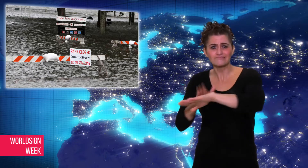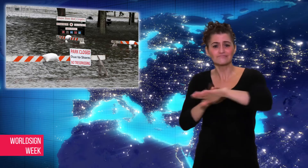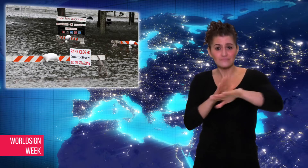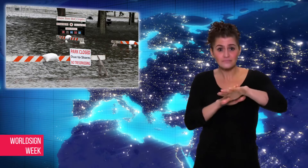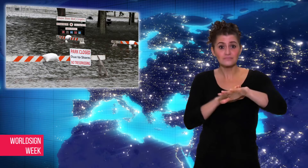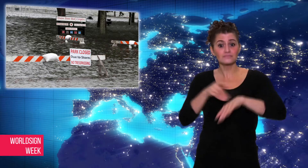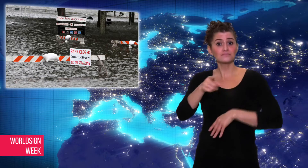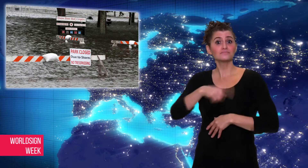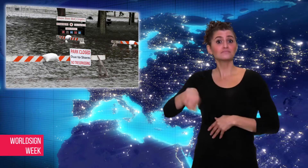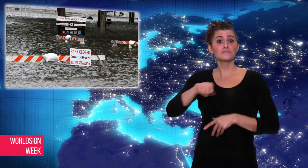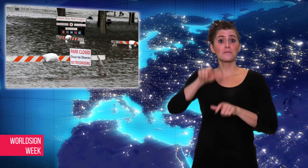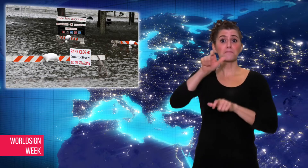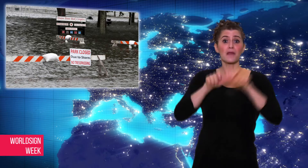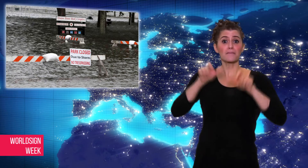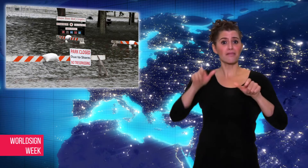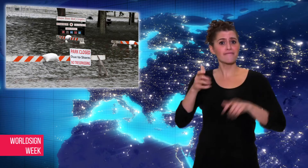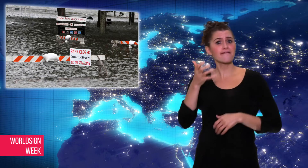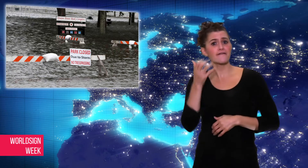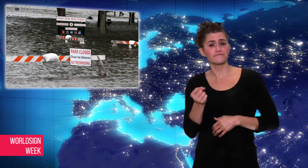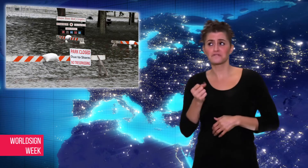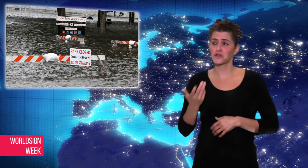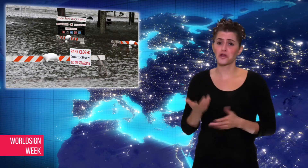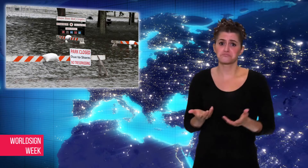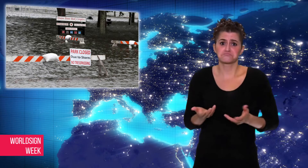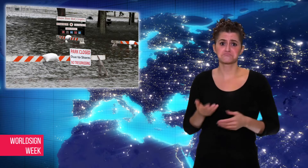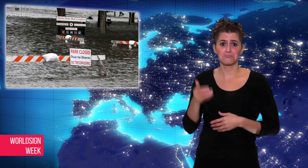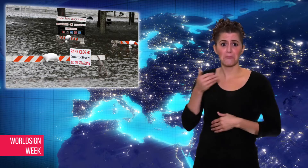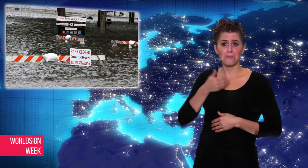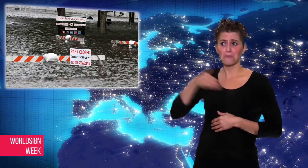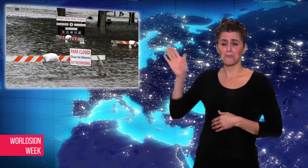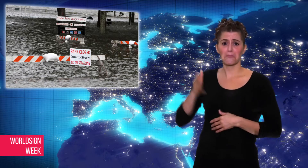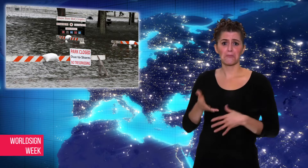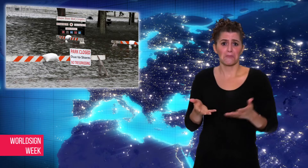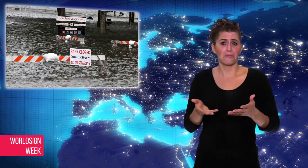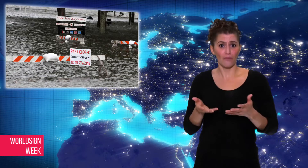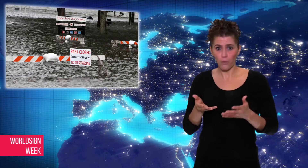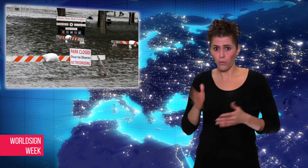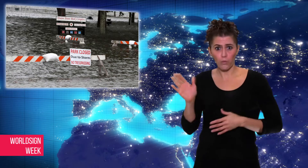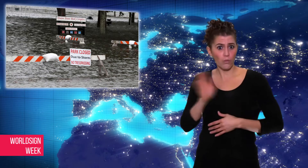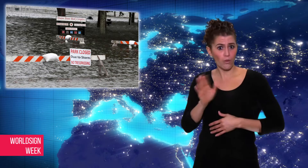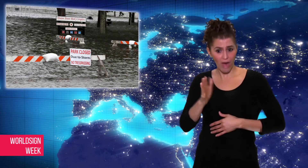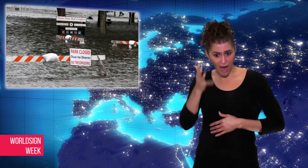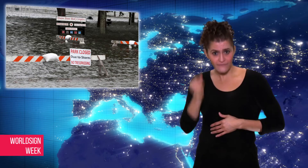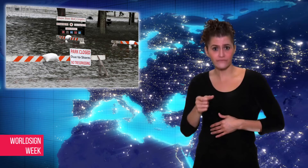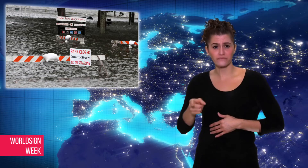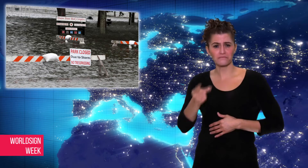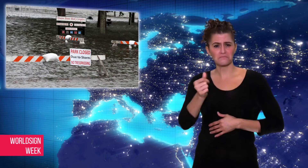flooding. Over 17 people have been